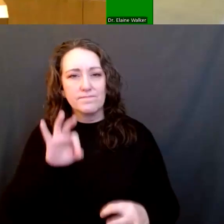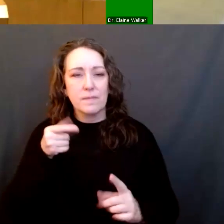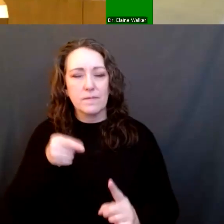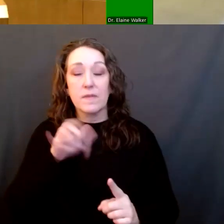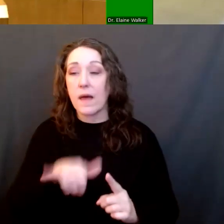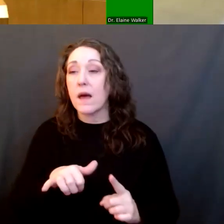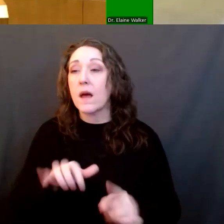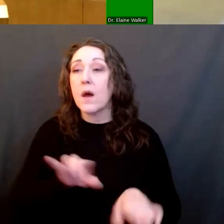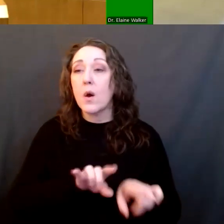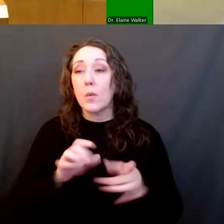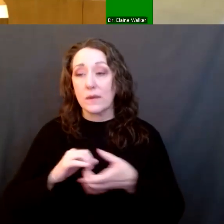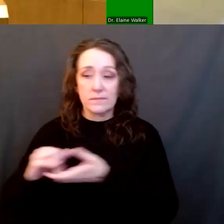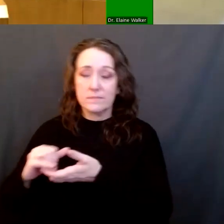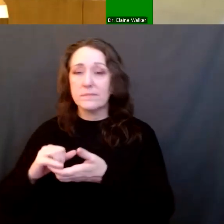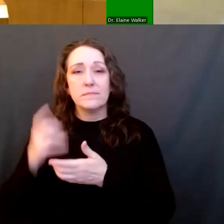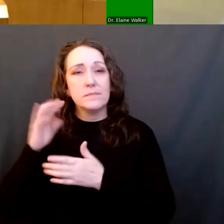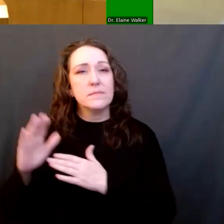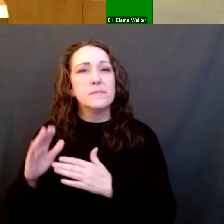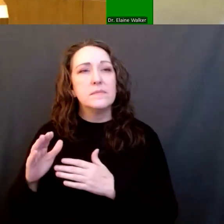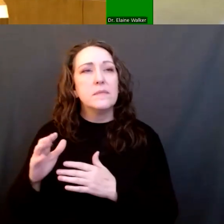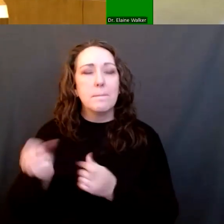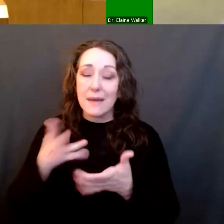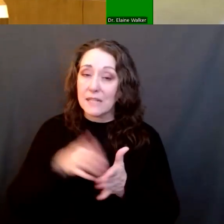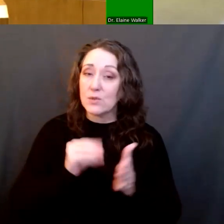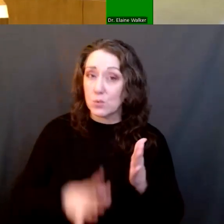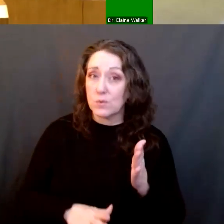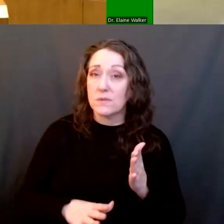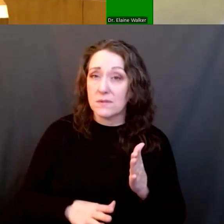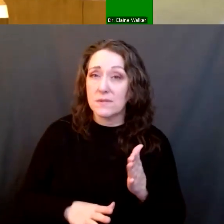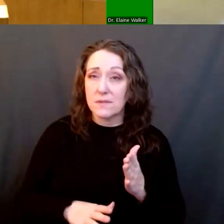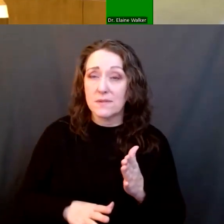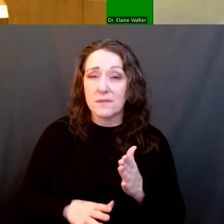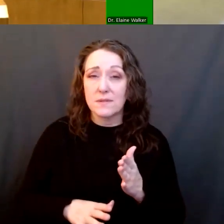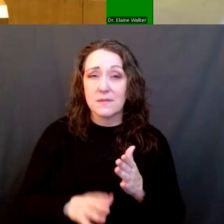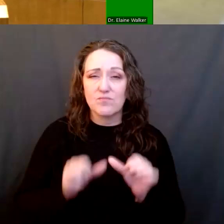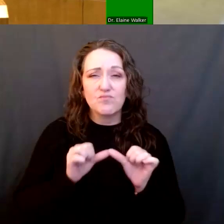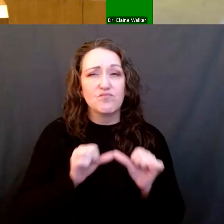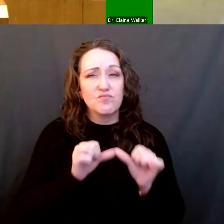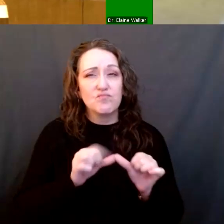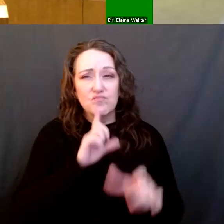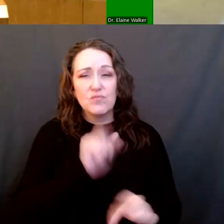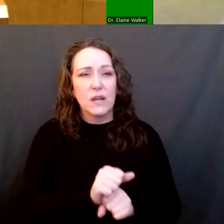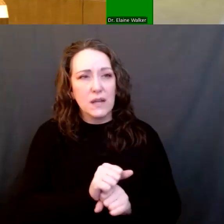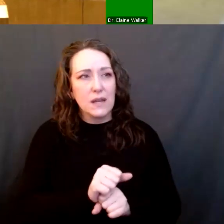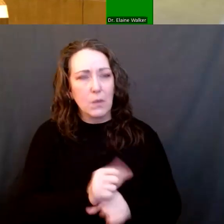colleagues and I should say many students who have gone on to really distinguished careers it's quite